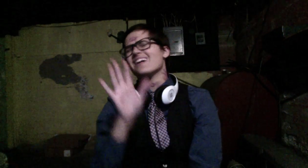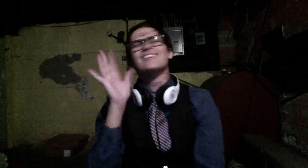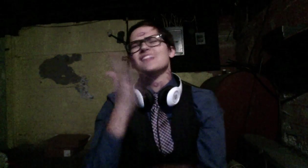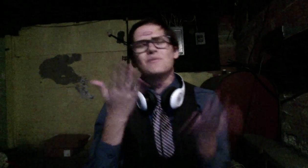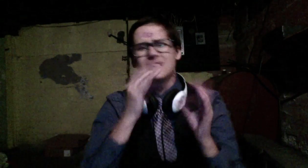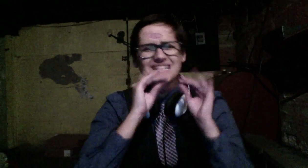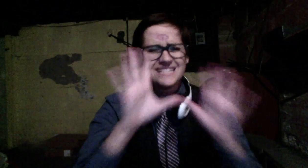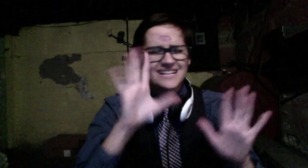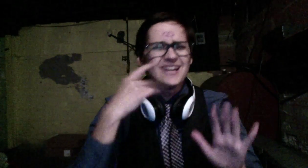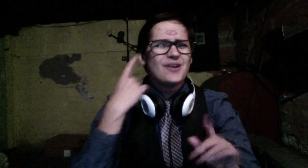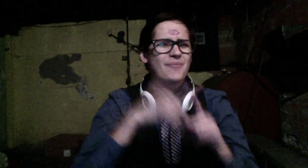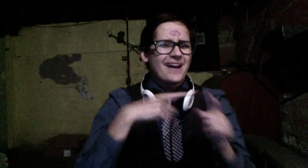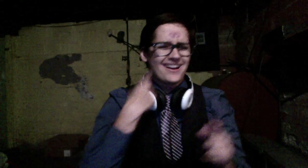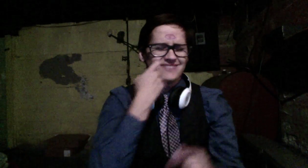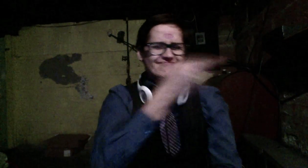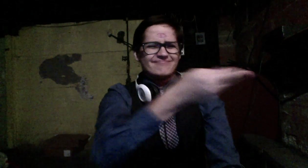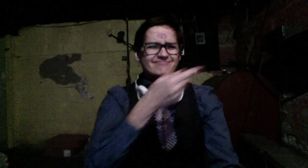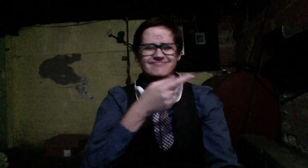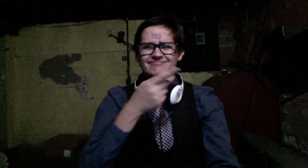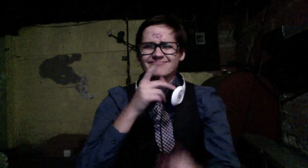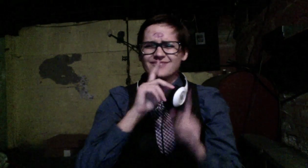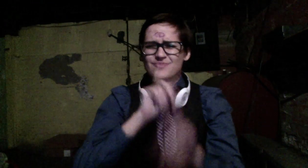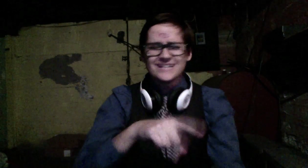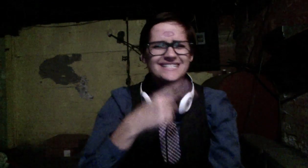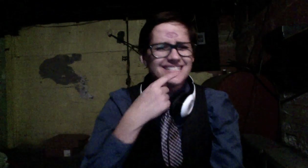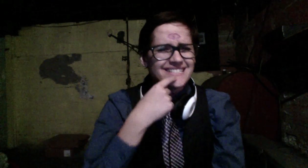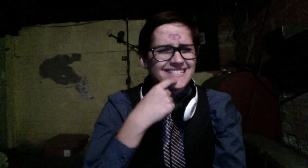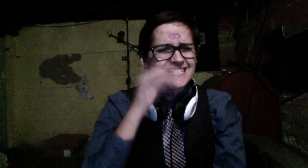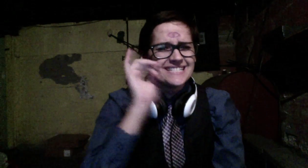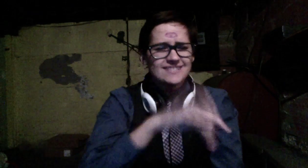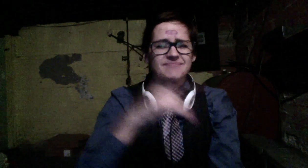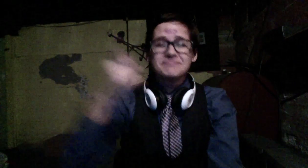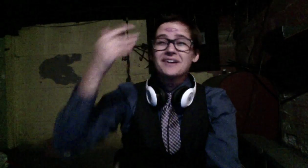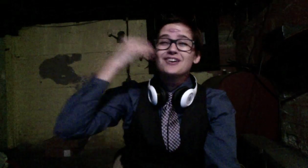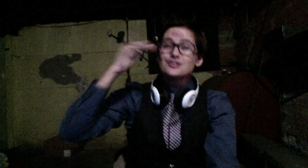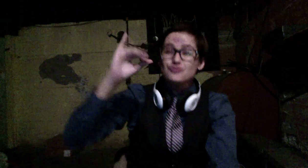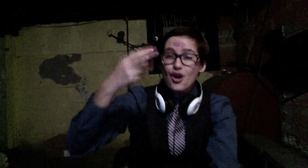WELL MAYBE NOTHING BUT I JUST HAND-TO-ME REPORT SAY THAT KNOW J-O-H-N